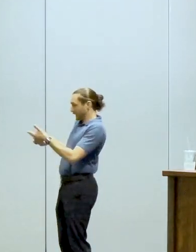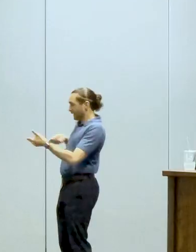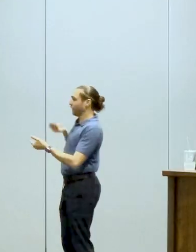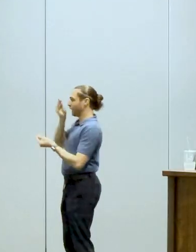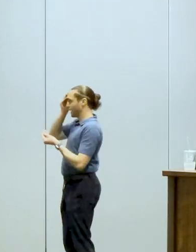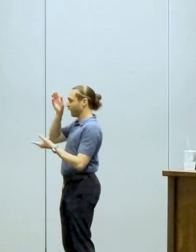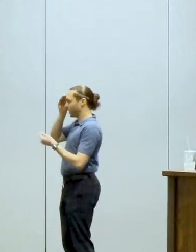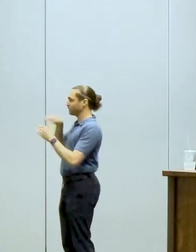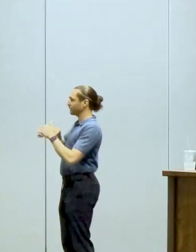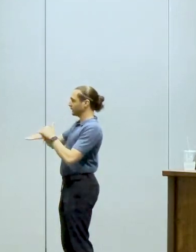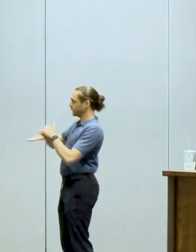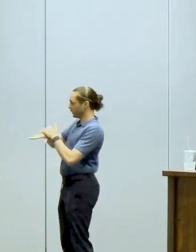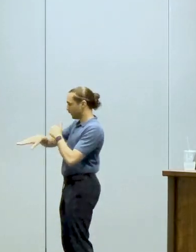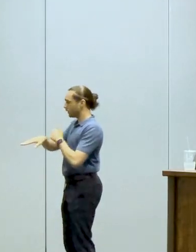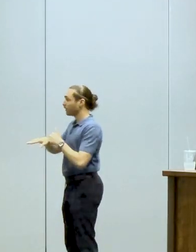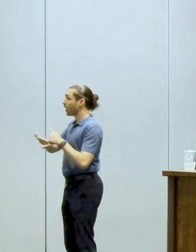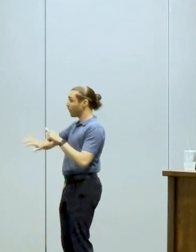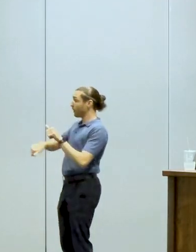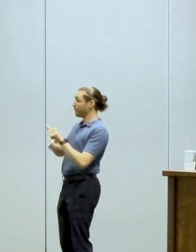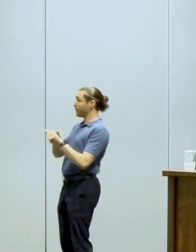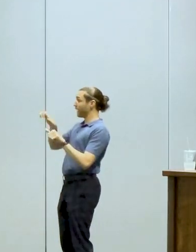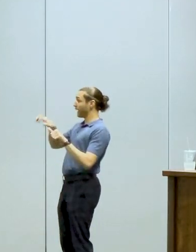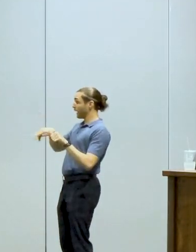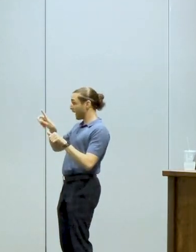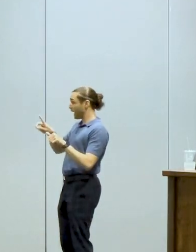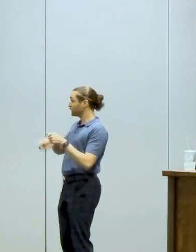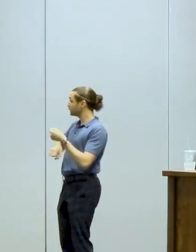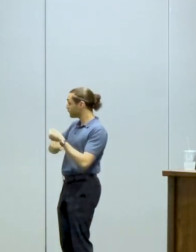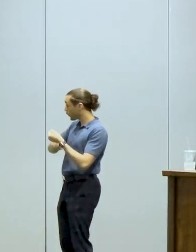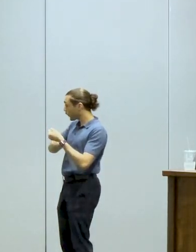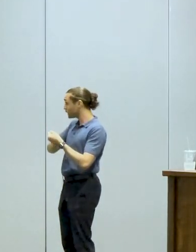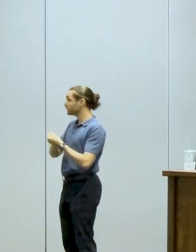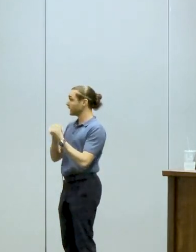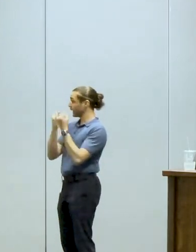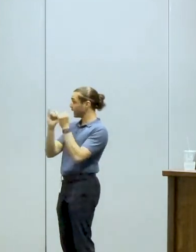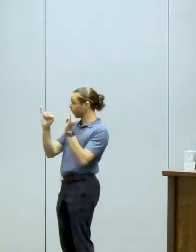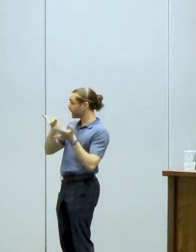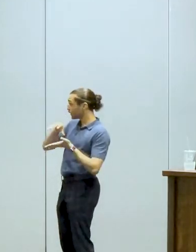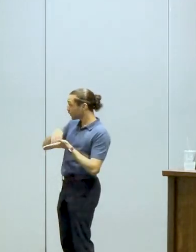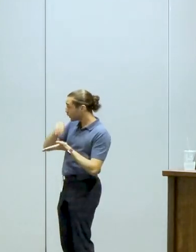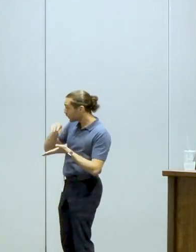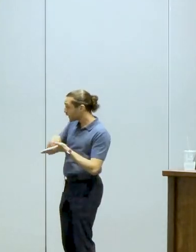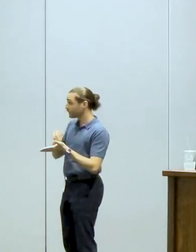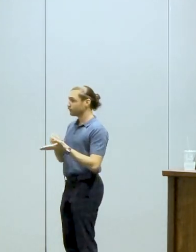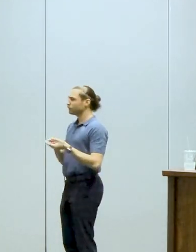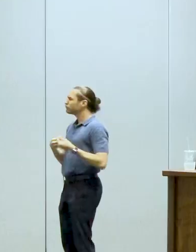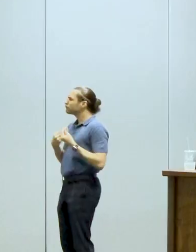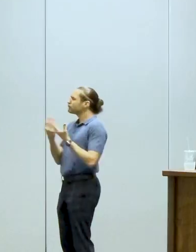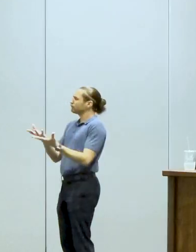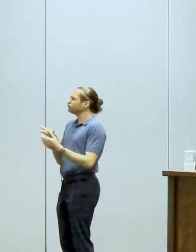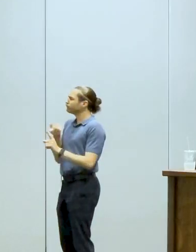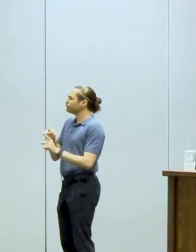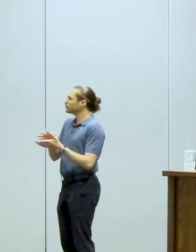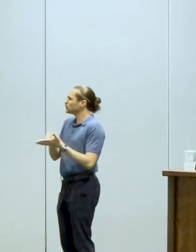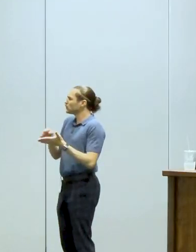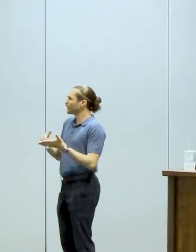relevant is it can encourage independent learning, create an empowered feeling, and. Student and create a self advocate who